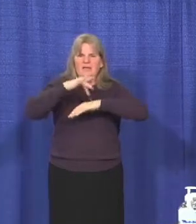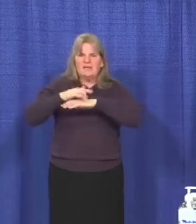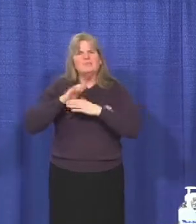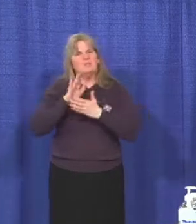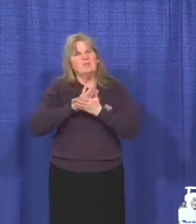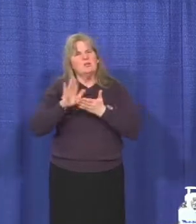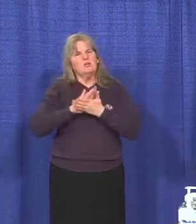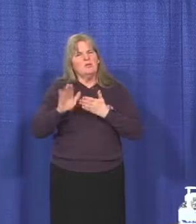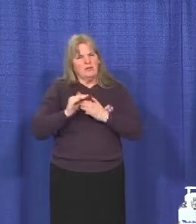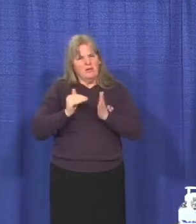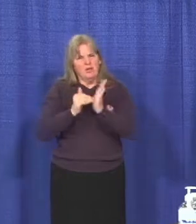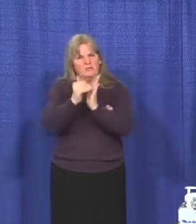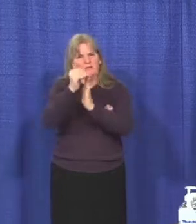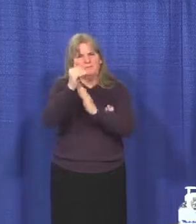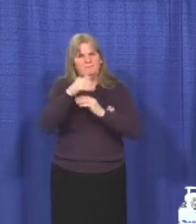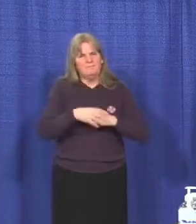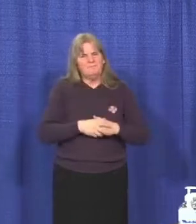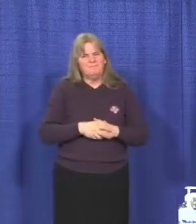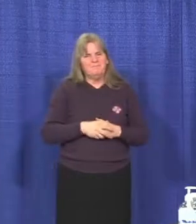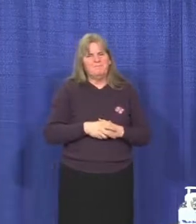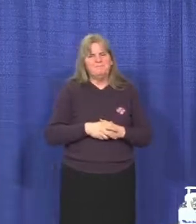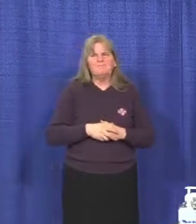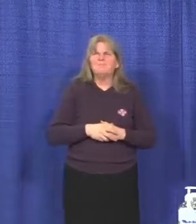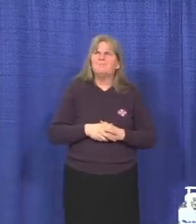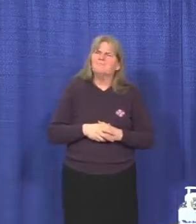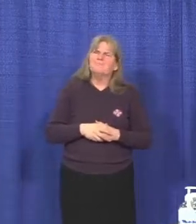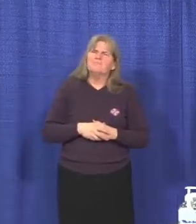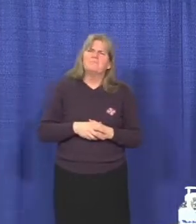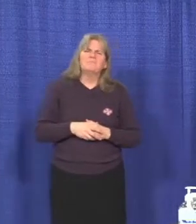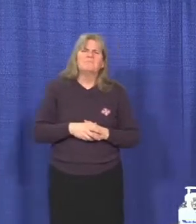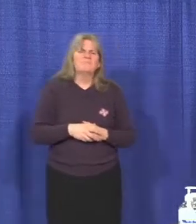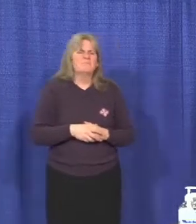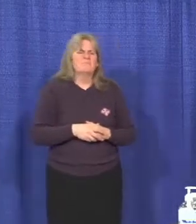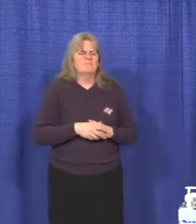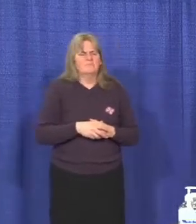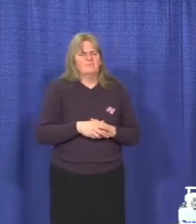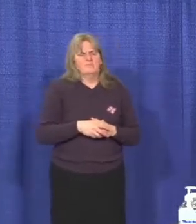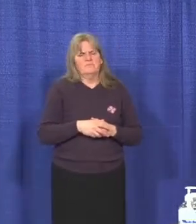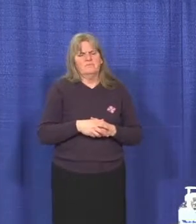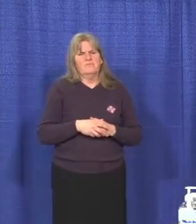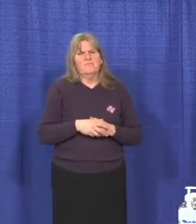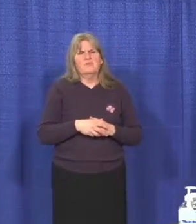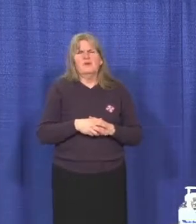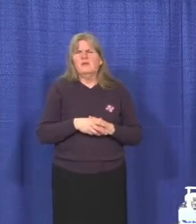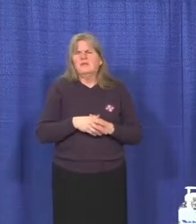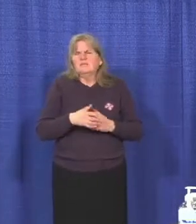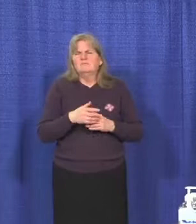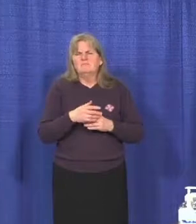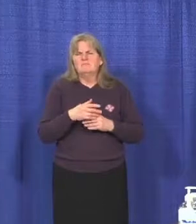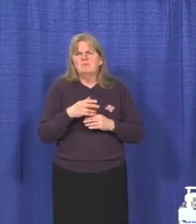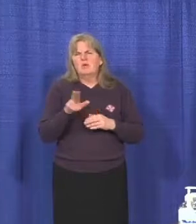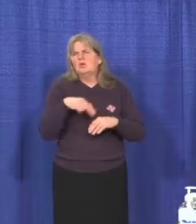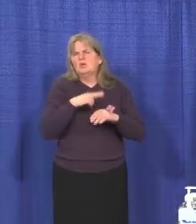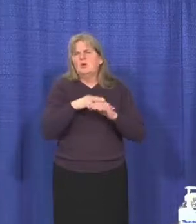regularly cleaned.